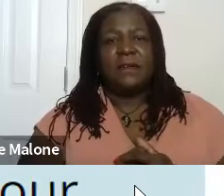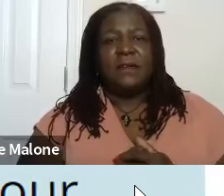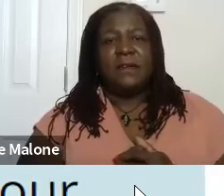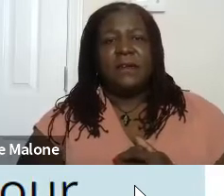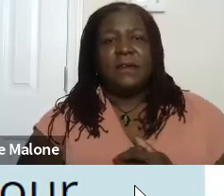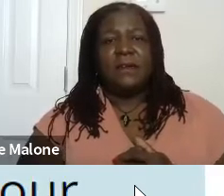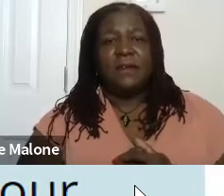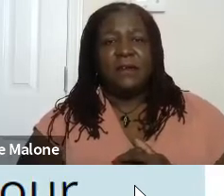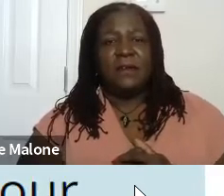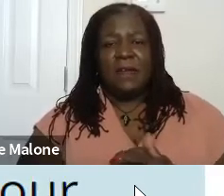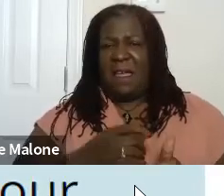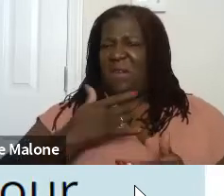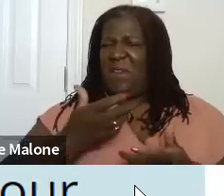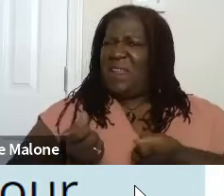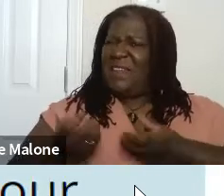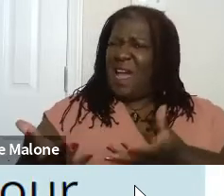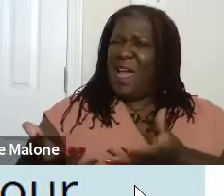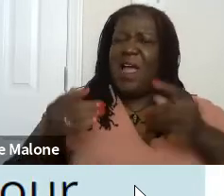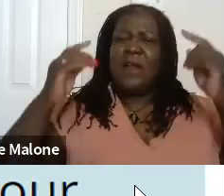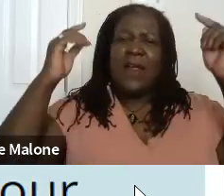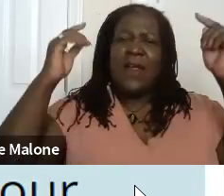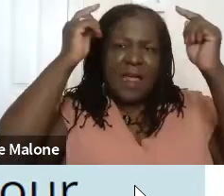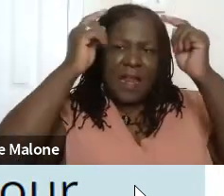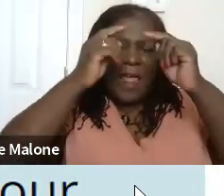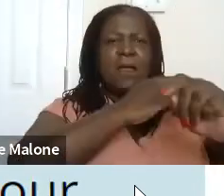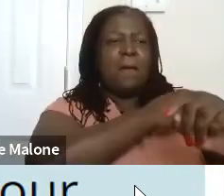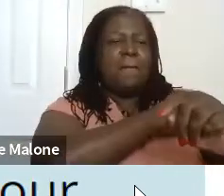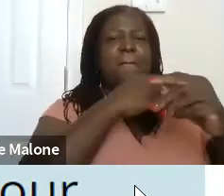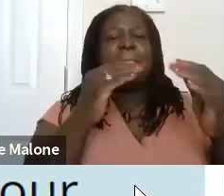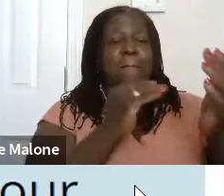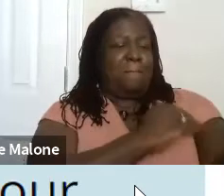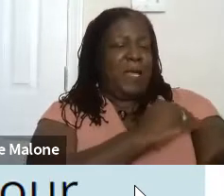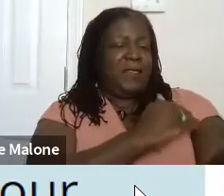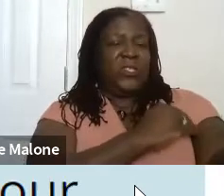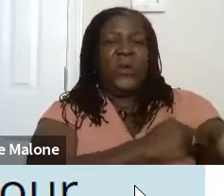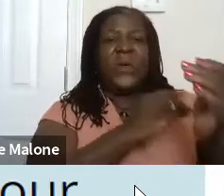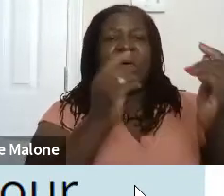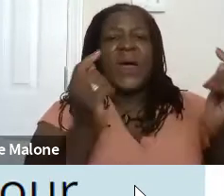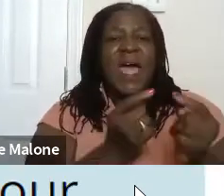feeling fatigue and headaches, muscle aches, some fever and chills and even nausea. These